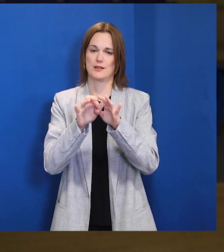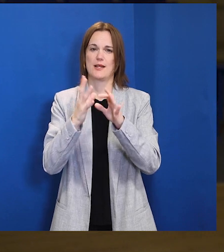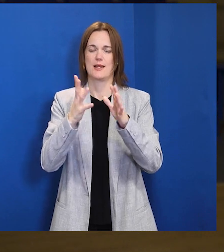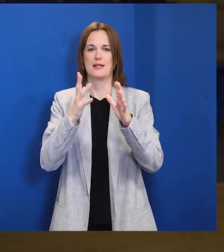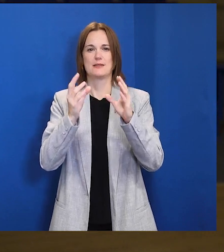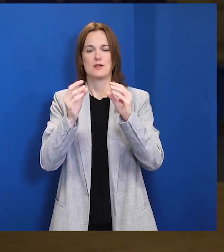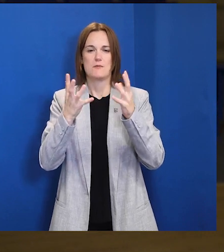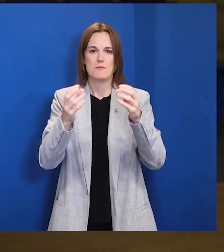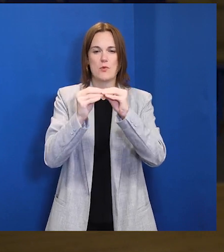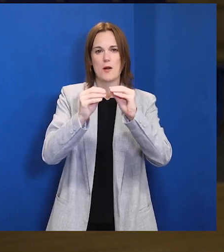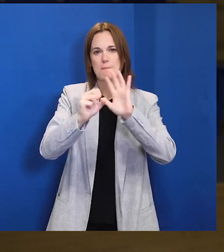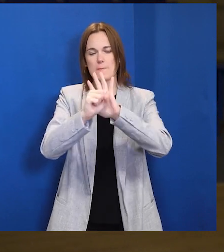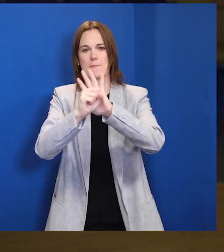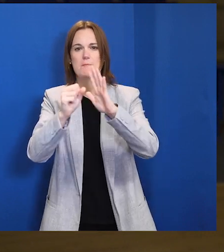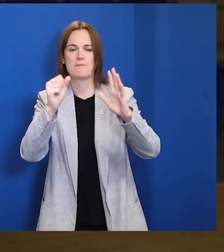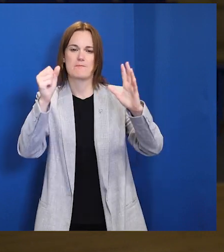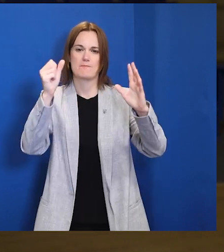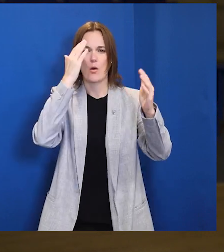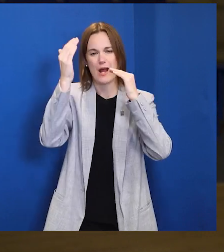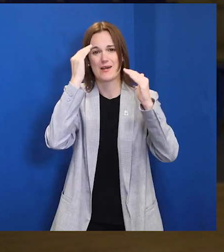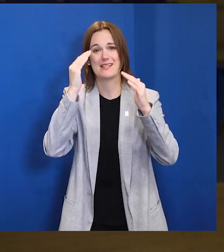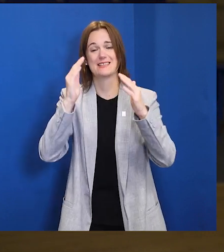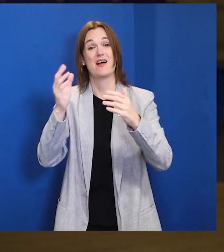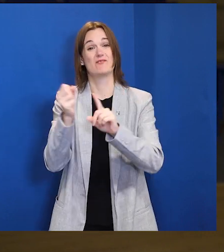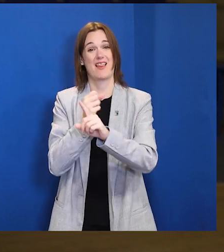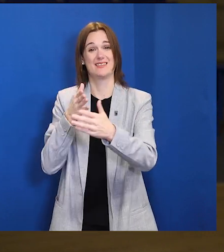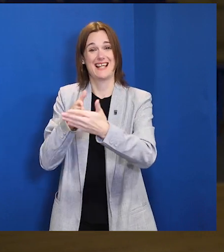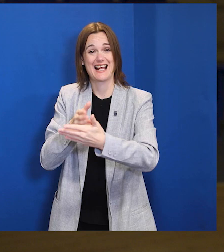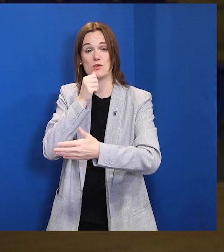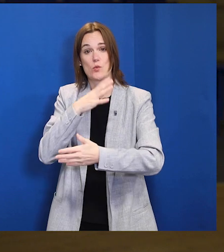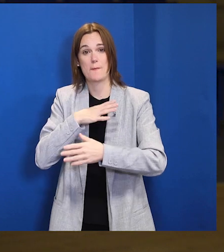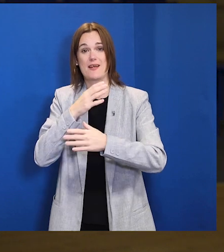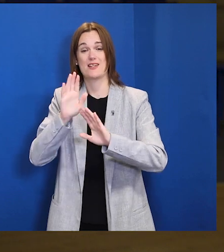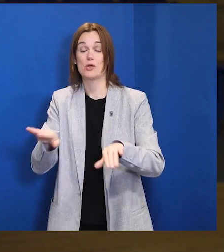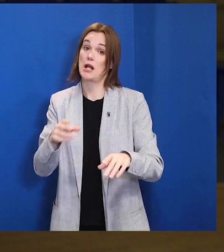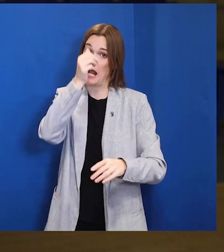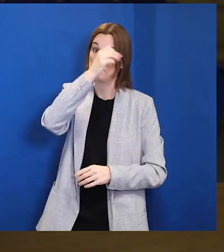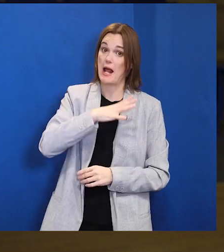campaign to be a part of. They gave awareness to violence against women, children, also men.